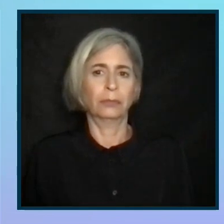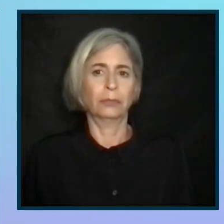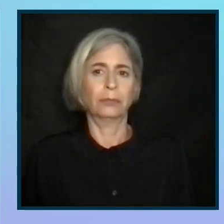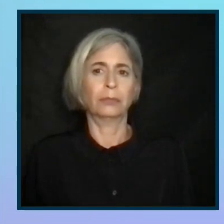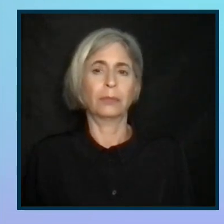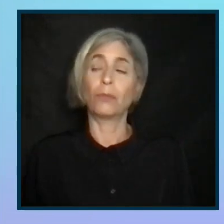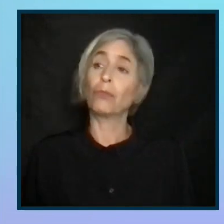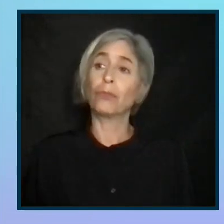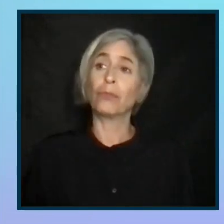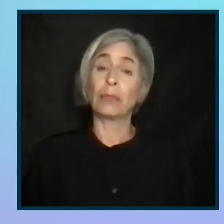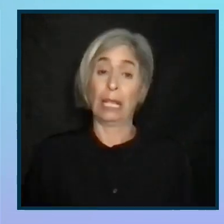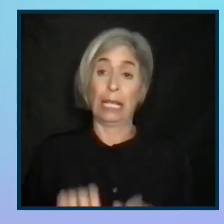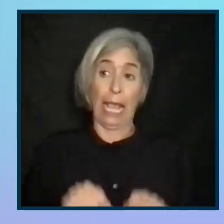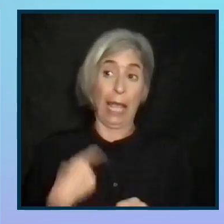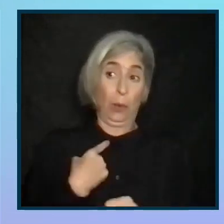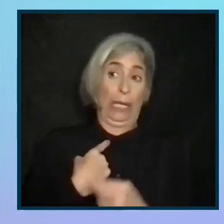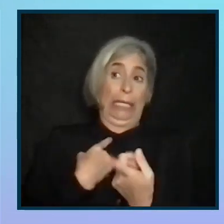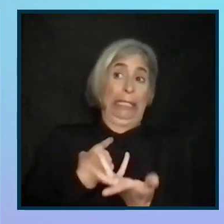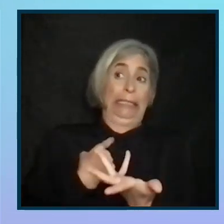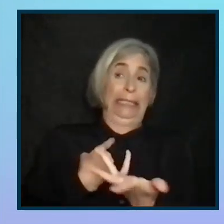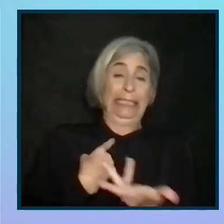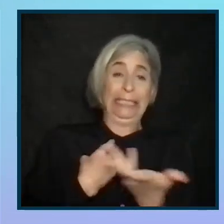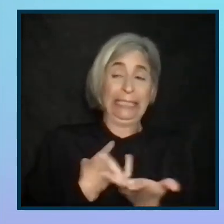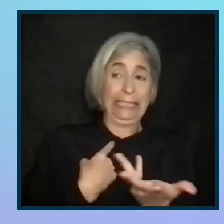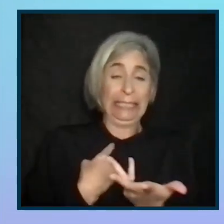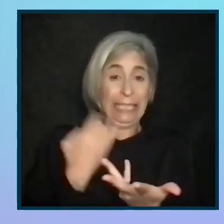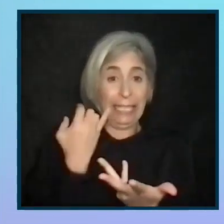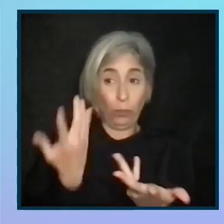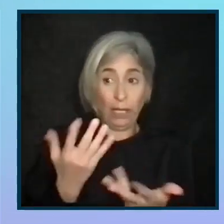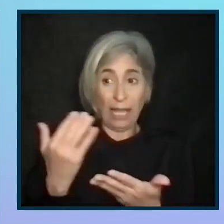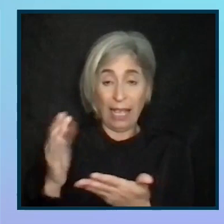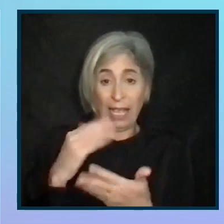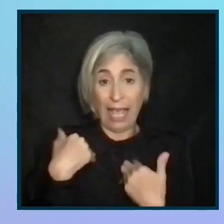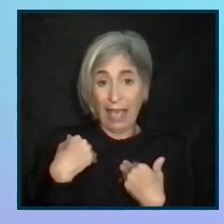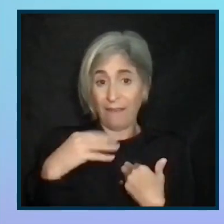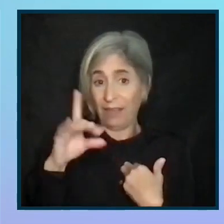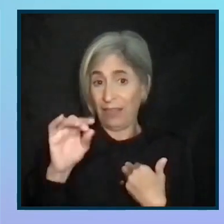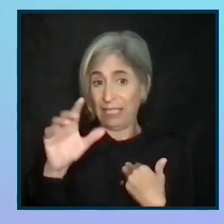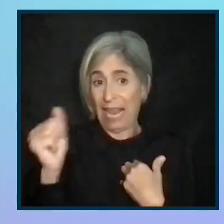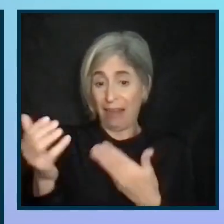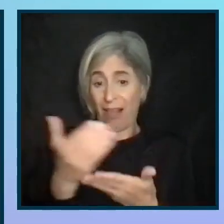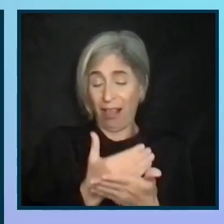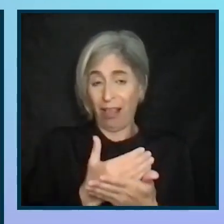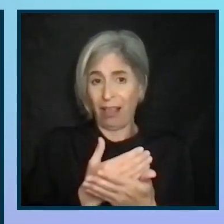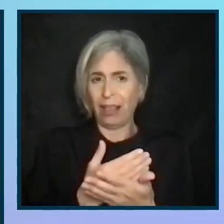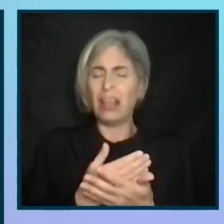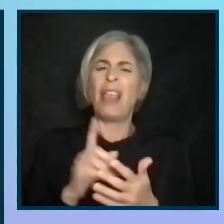Well, can we? (Dylan chuckles) If we have the data. I don't know, this is more of a-